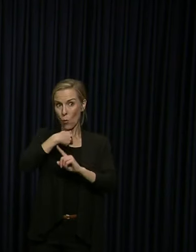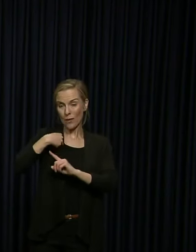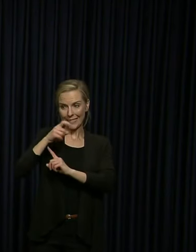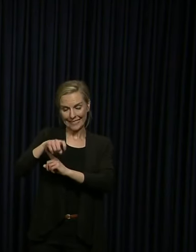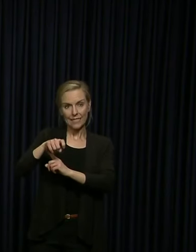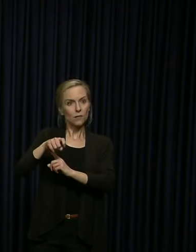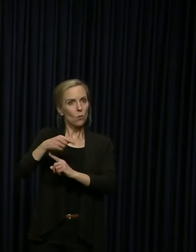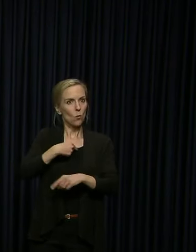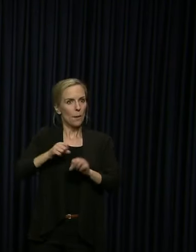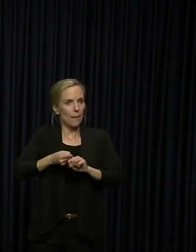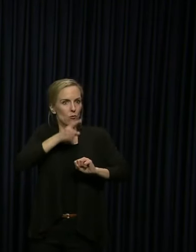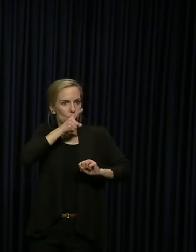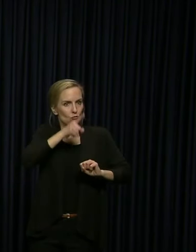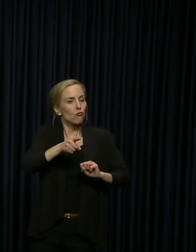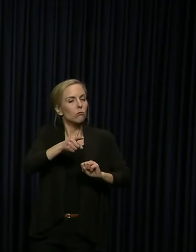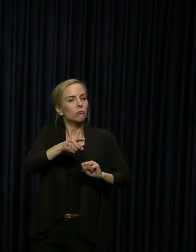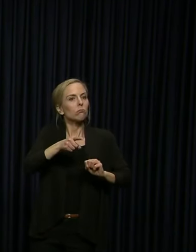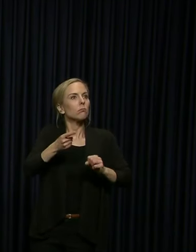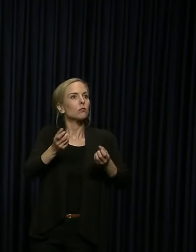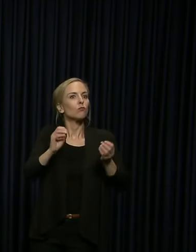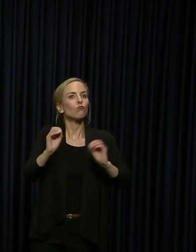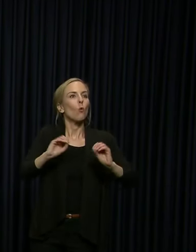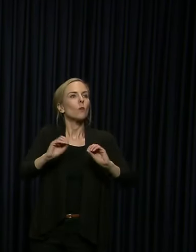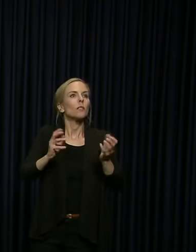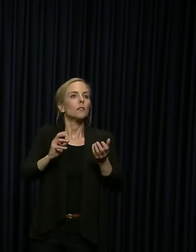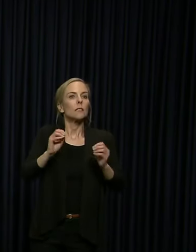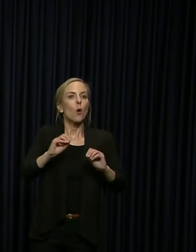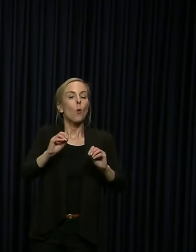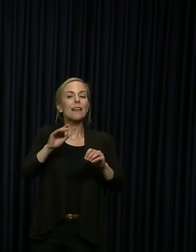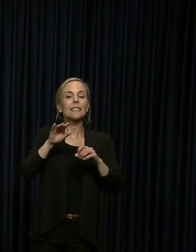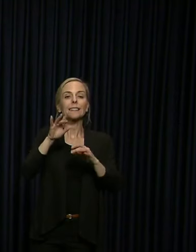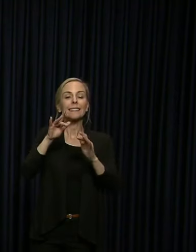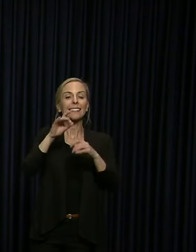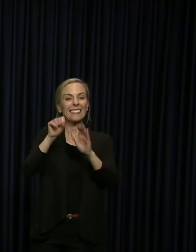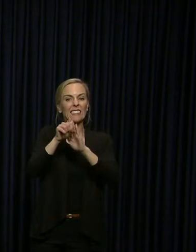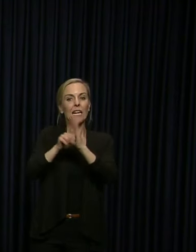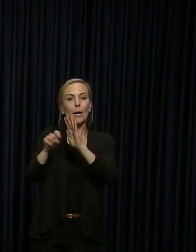WE HAVE ALL THE HOSPITALS THAT